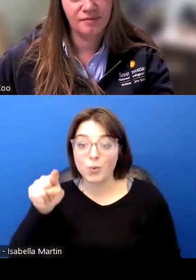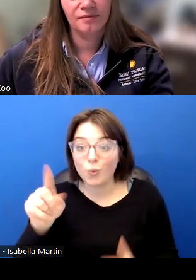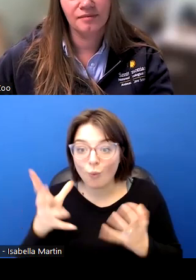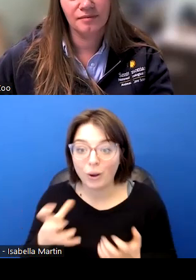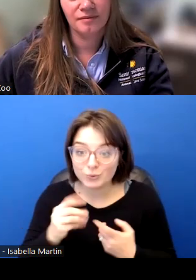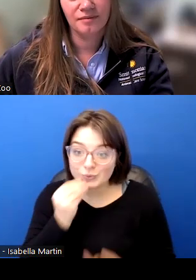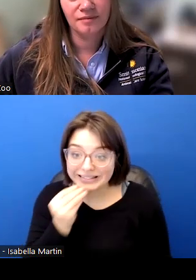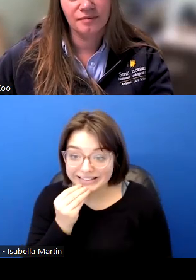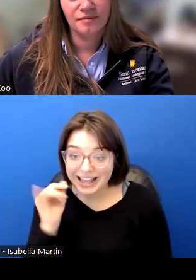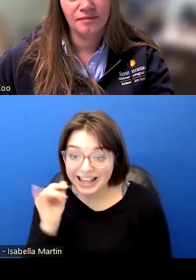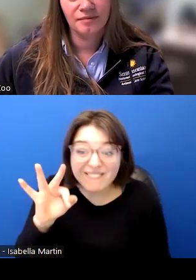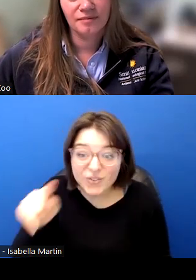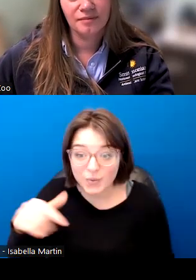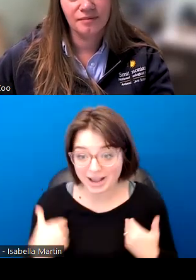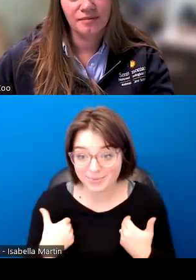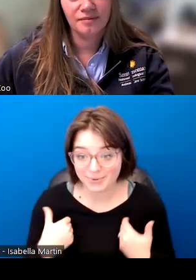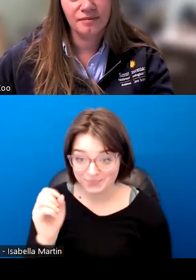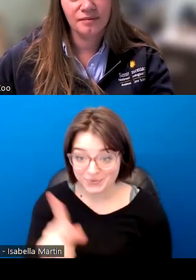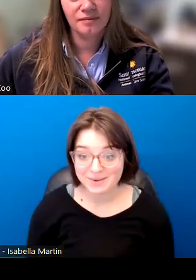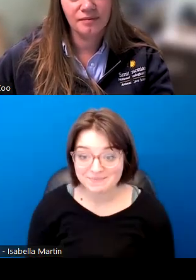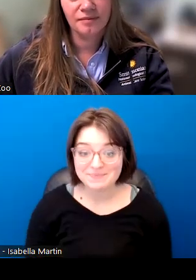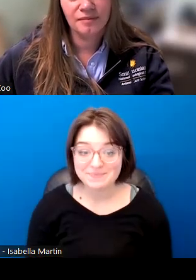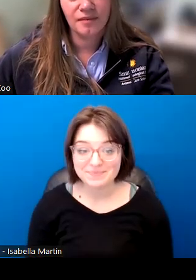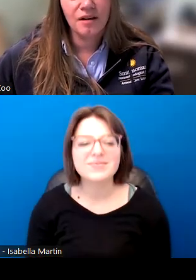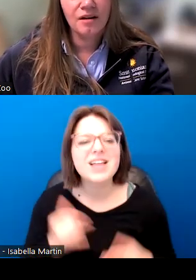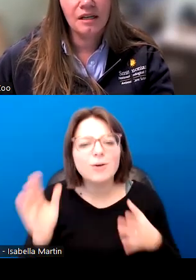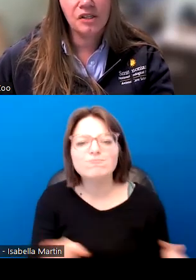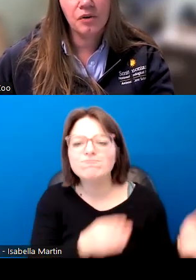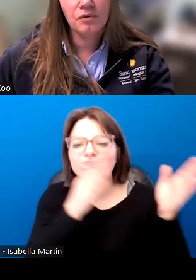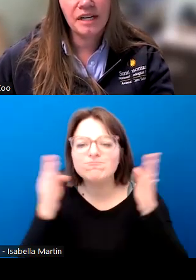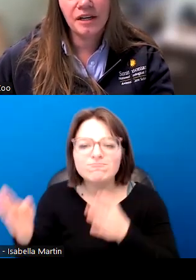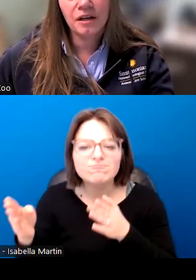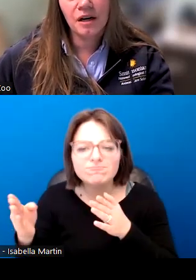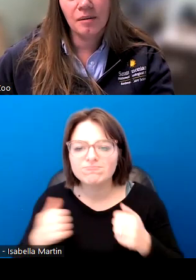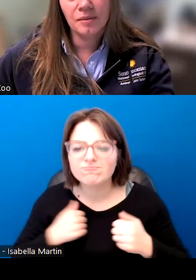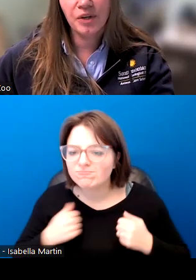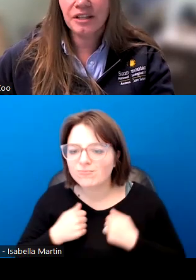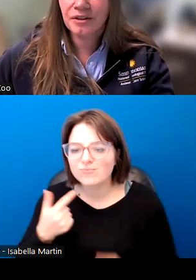what makes up the majority of the Gorilla diet we're looking at? >>Erin: So right here um pretty clear